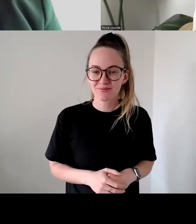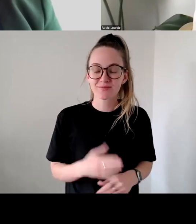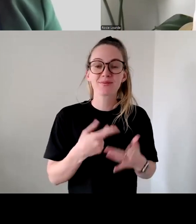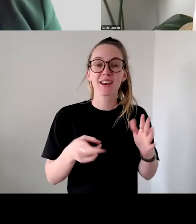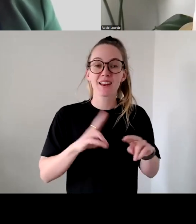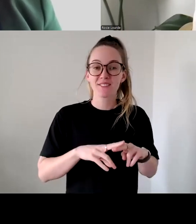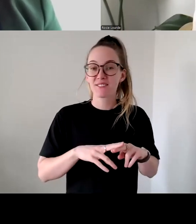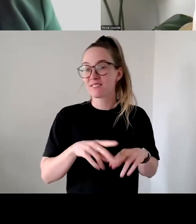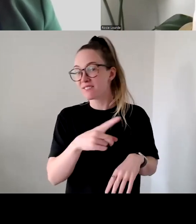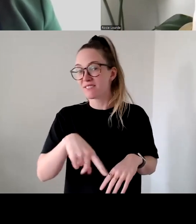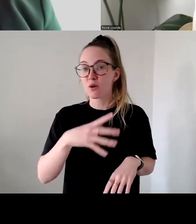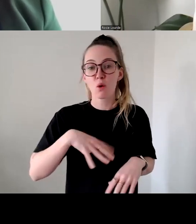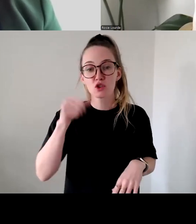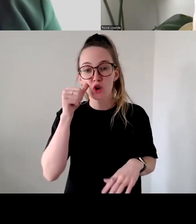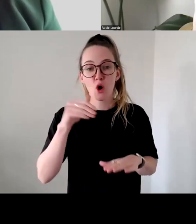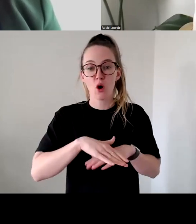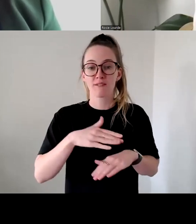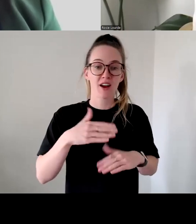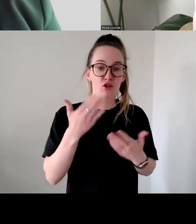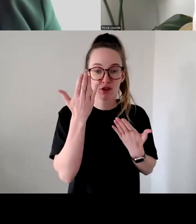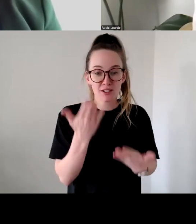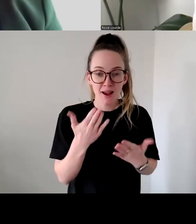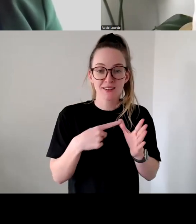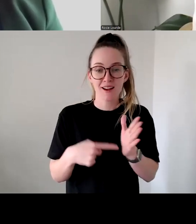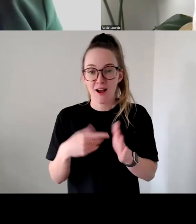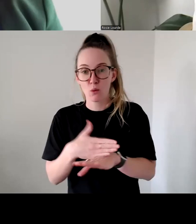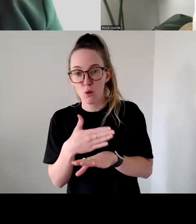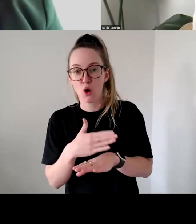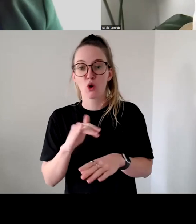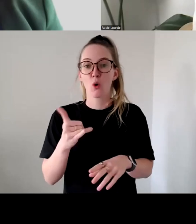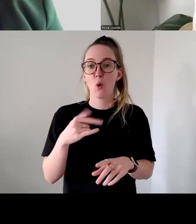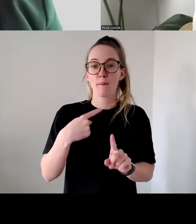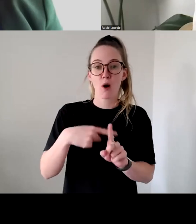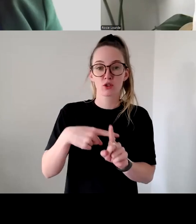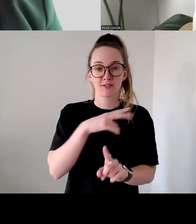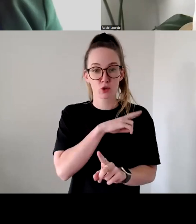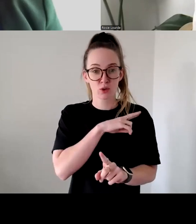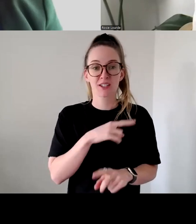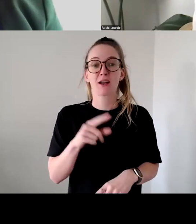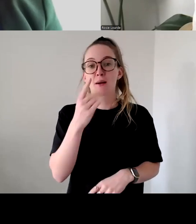information on Respect at Work or the positive duty, you can go to the Human Rights Commission,